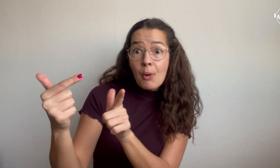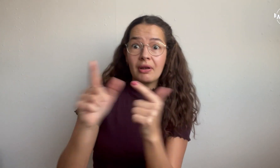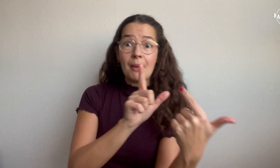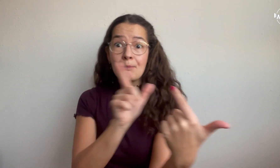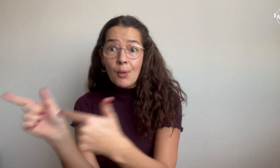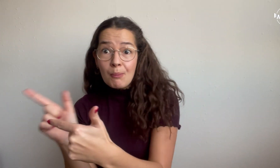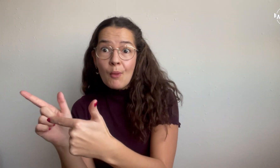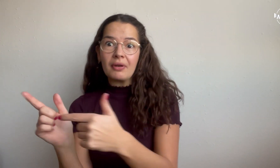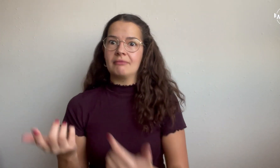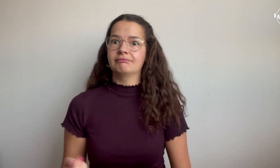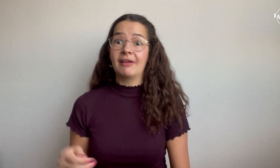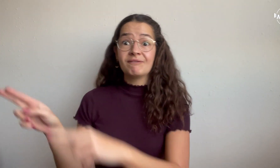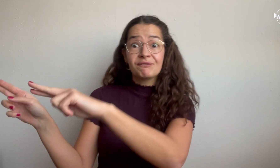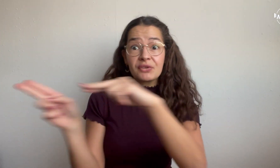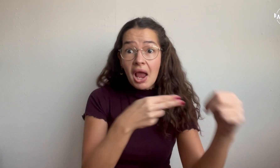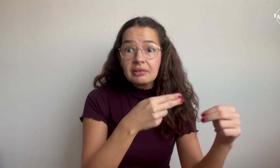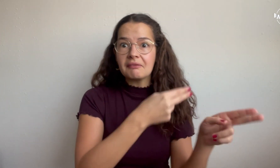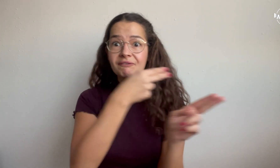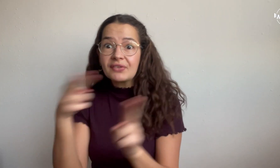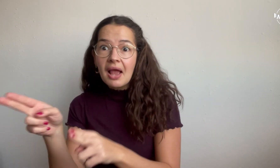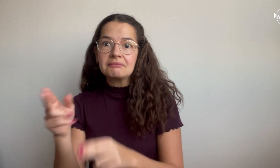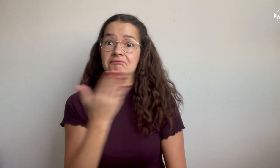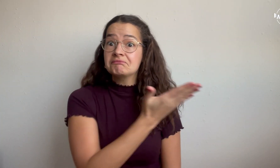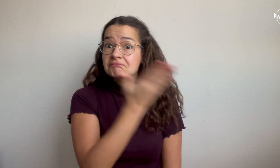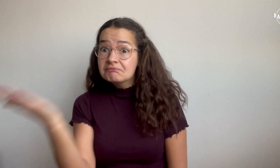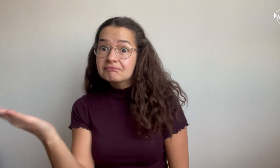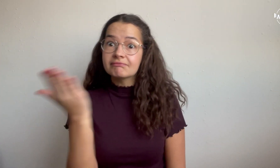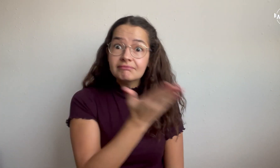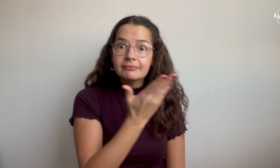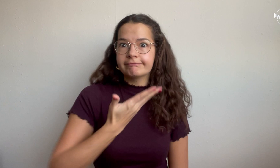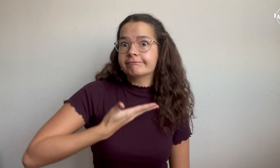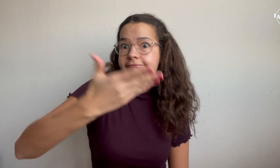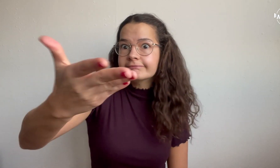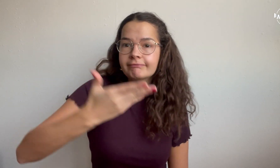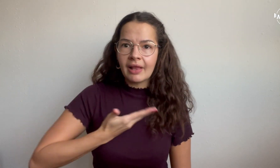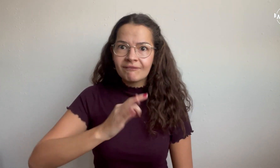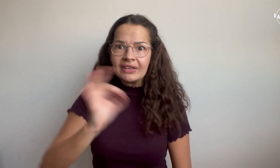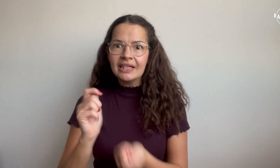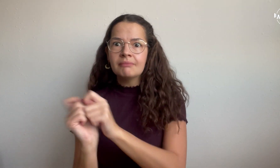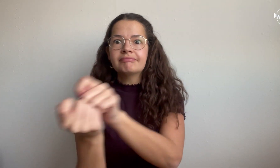“He/she supports him/her” “He/she will give it back to him/her” “He/she will give him/her” “I give you.” “You give me.